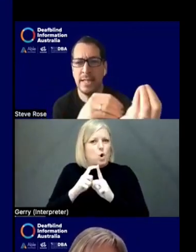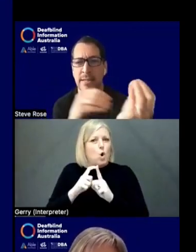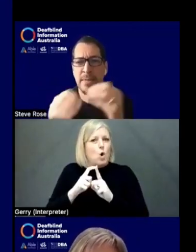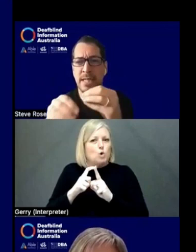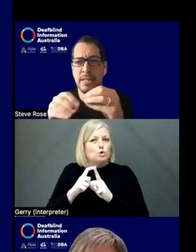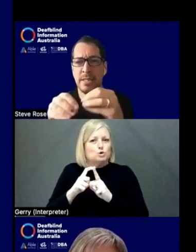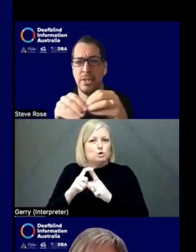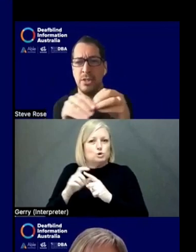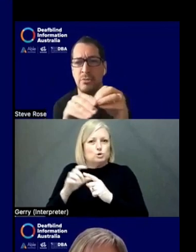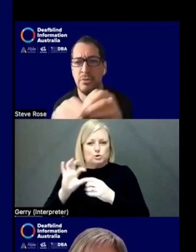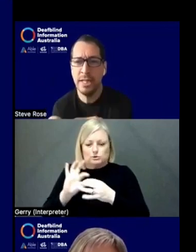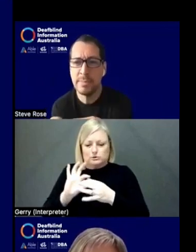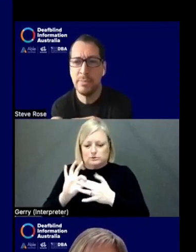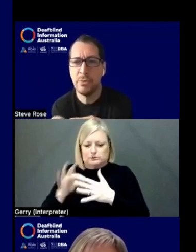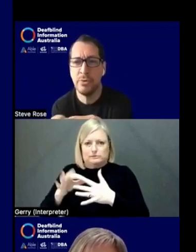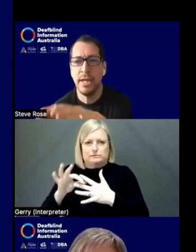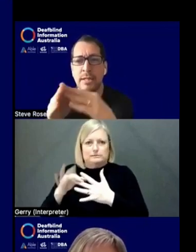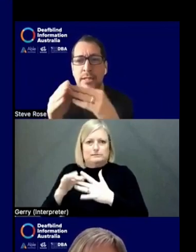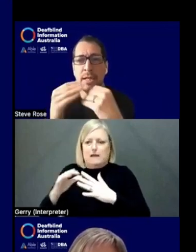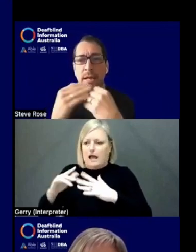as a means to explore things.